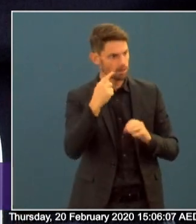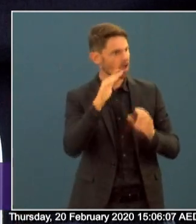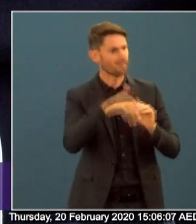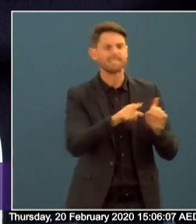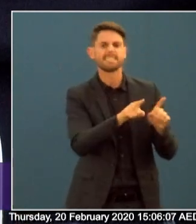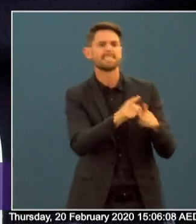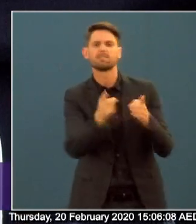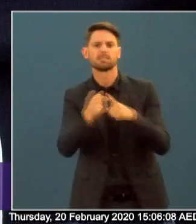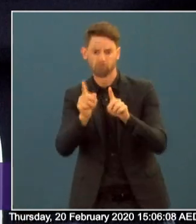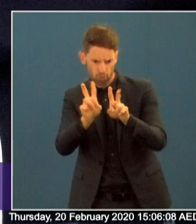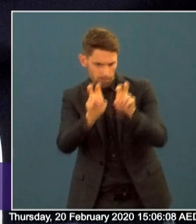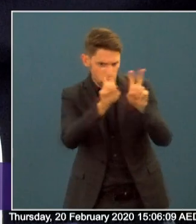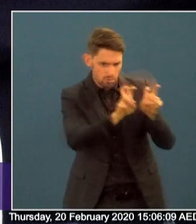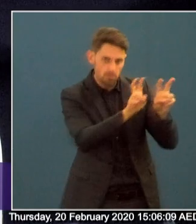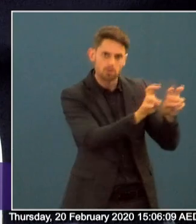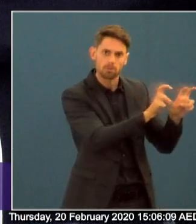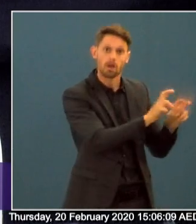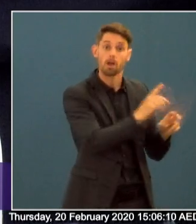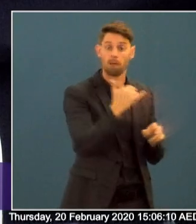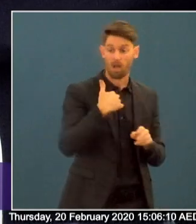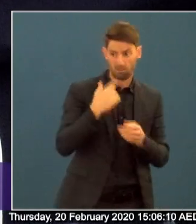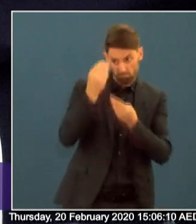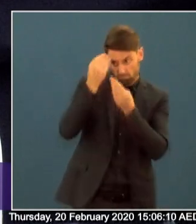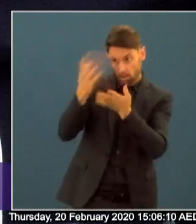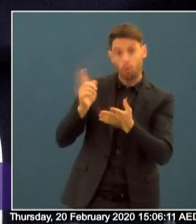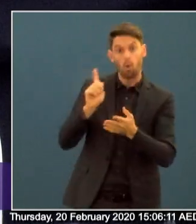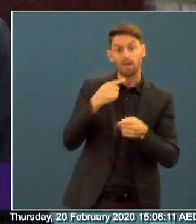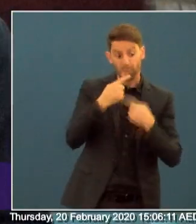And I might just draw out the aspects relevant to health and well-being,